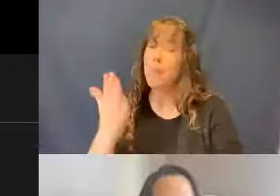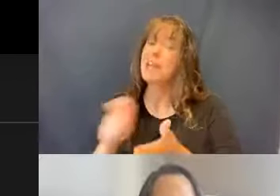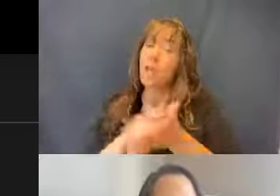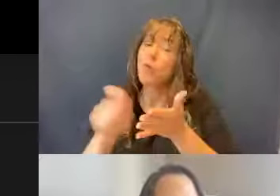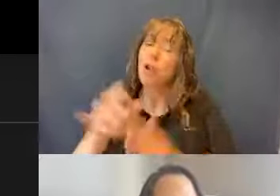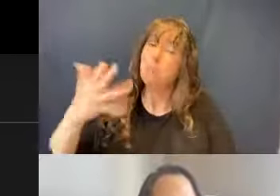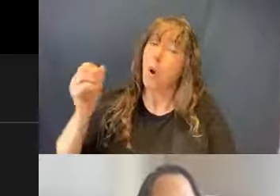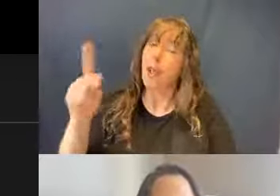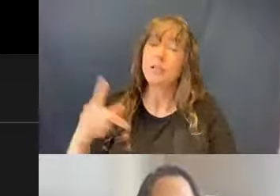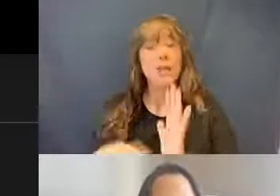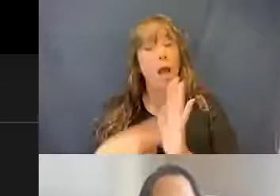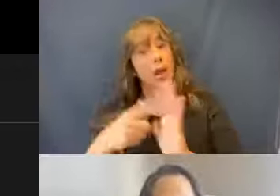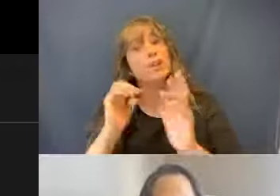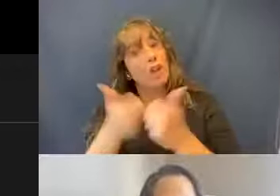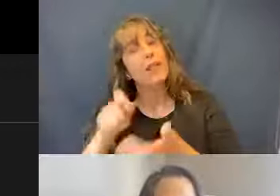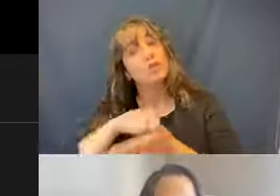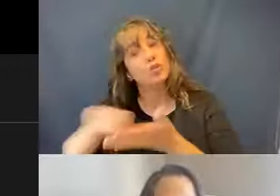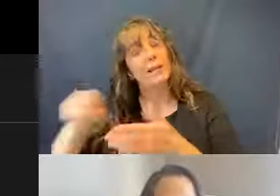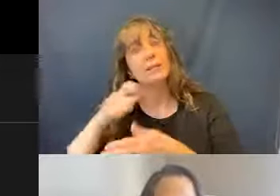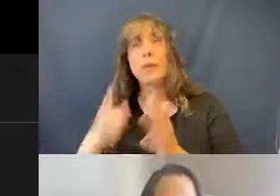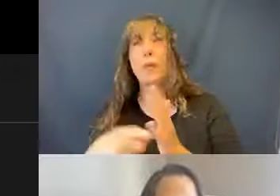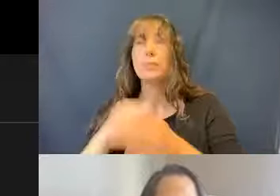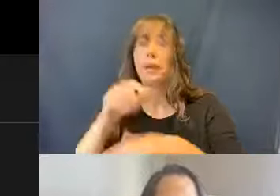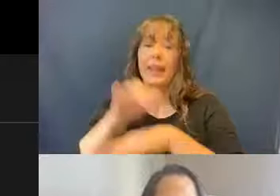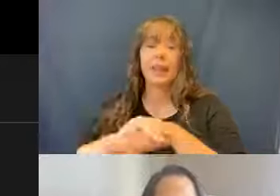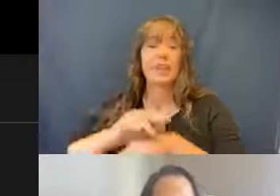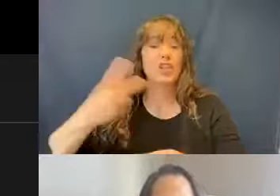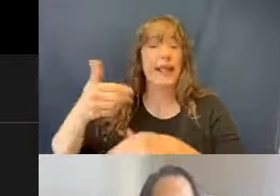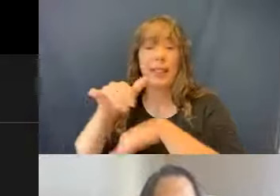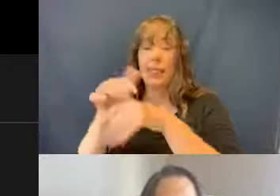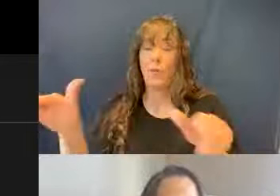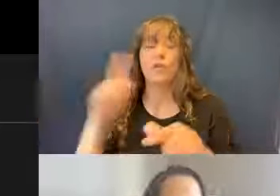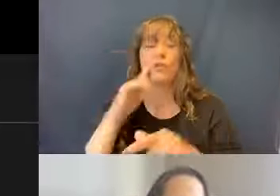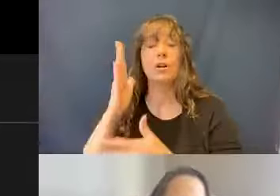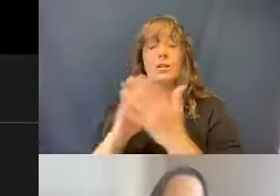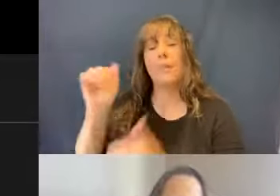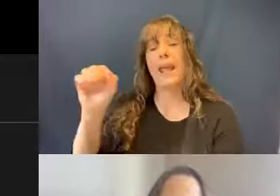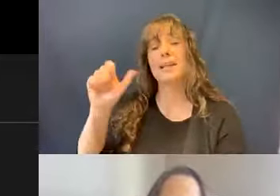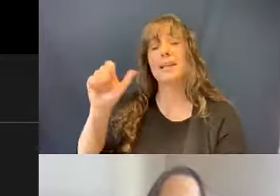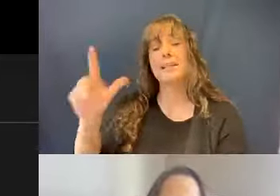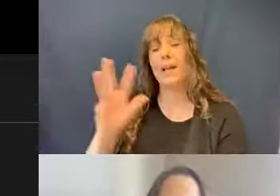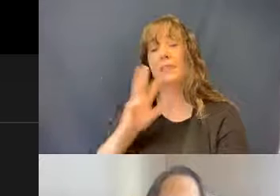a challenge. Sometimes English is second language for some ASL speakers. Purdue has one that